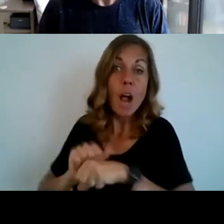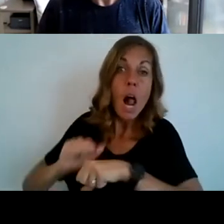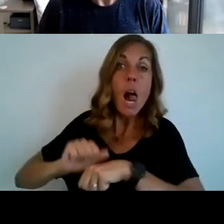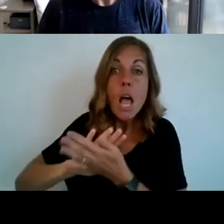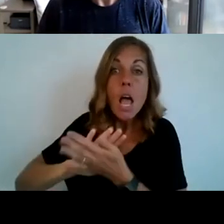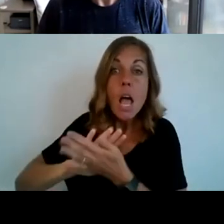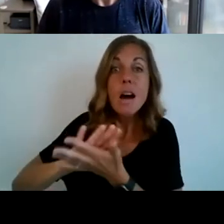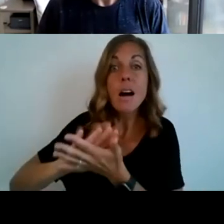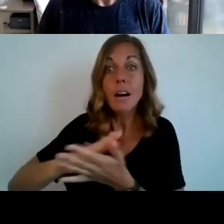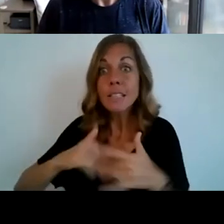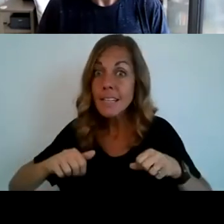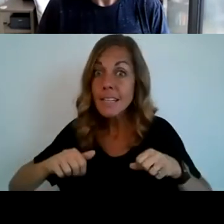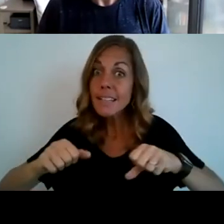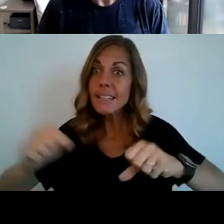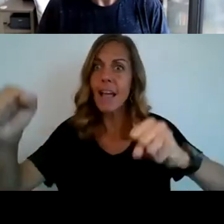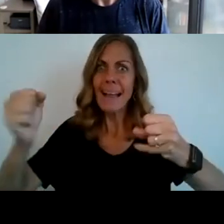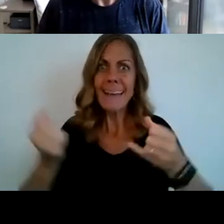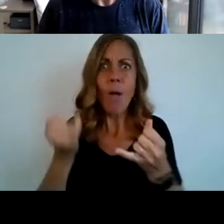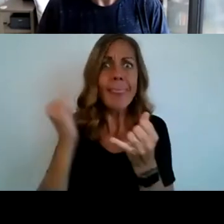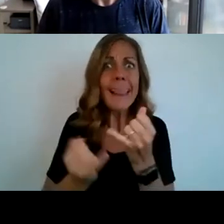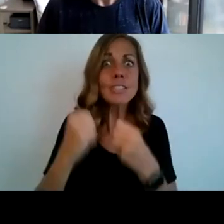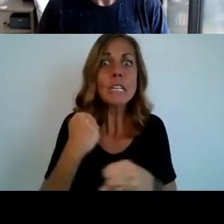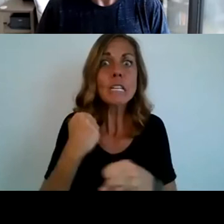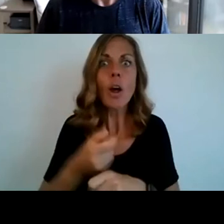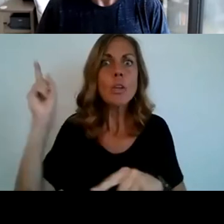and not being able to get to the finish line because you can't get your thousand last clinic